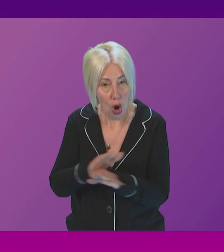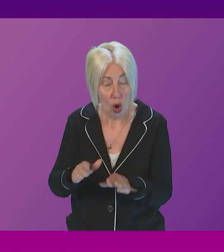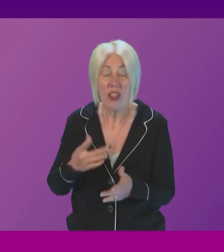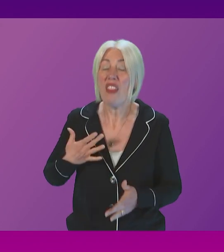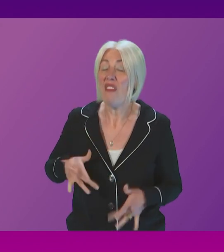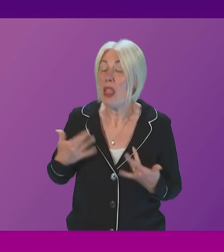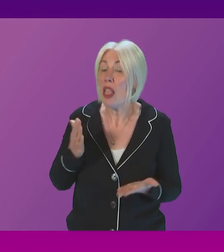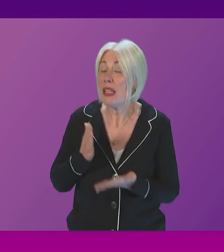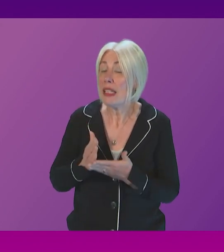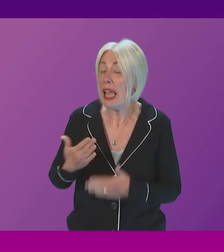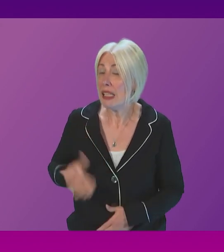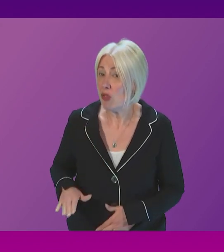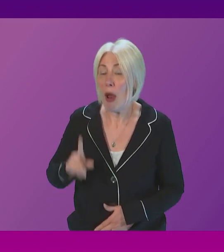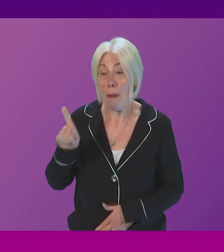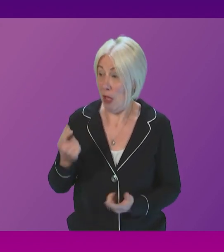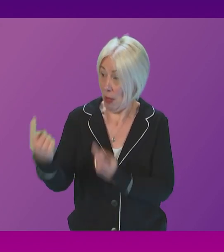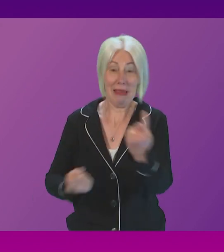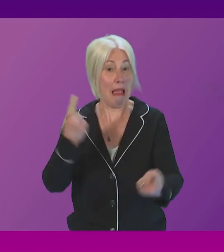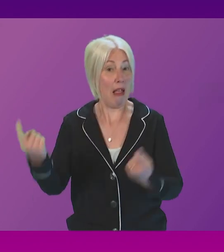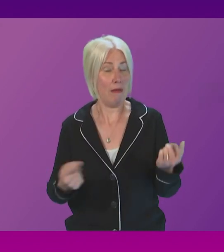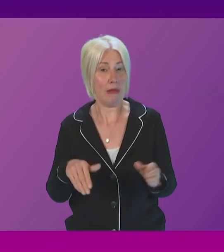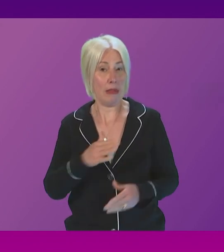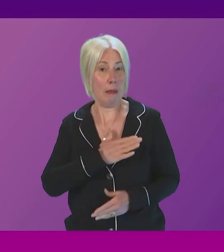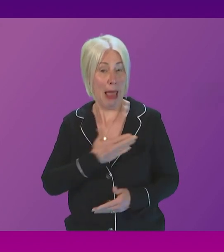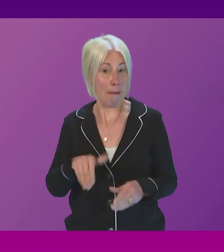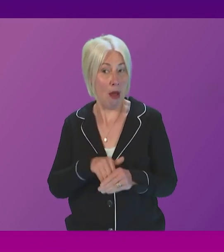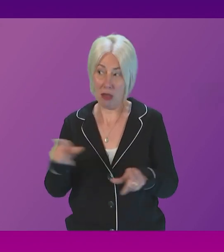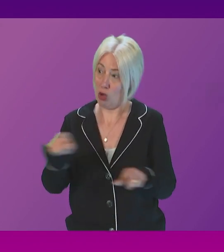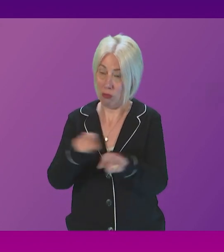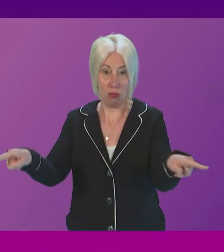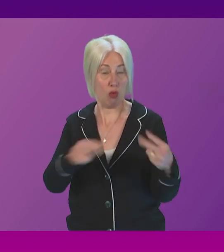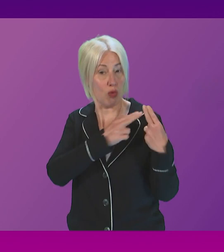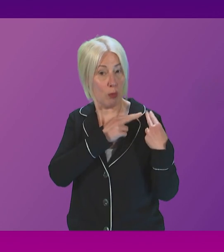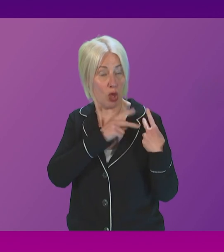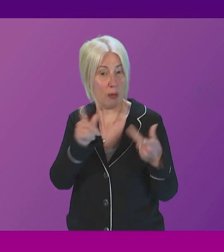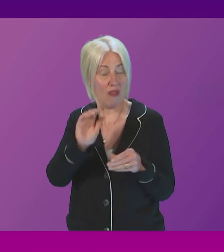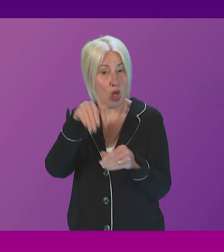Of course, members themselves are responsible for the content of their